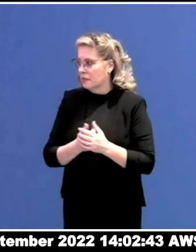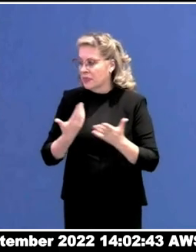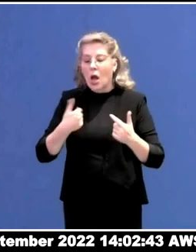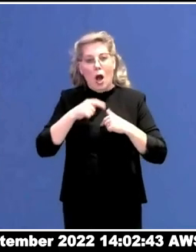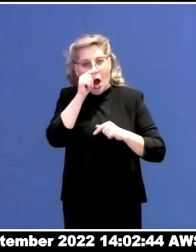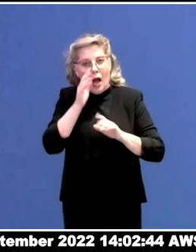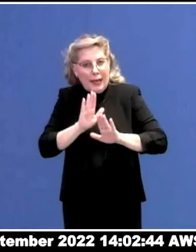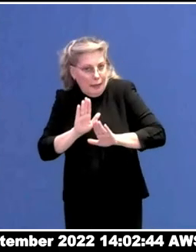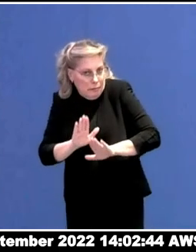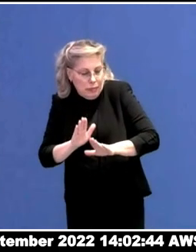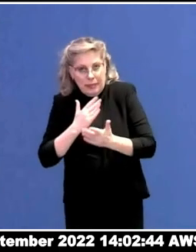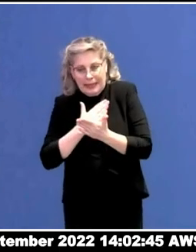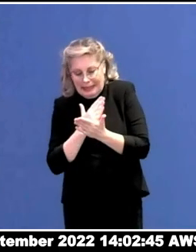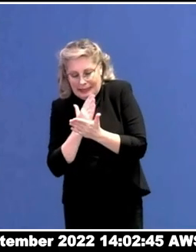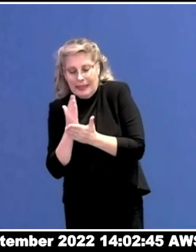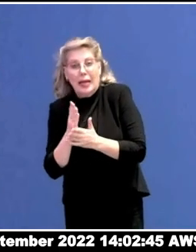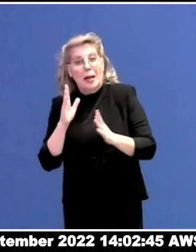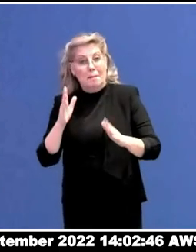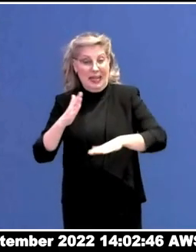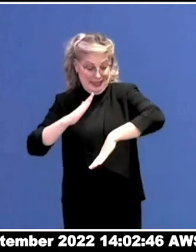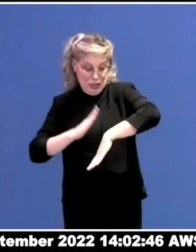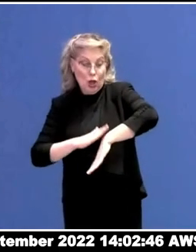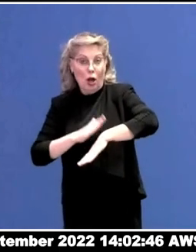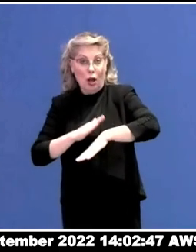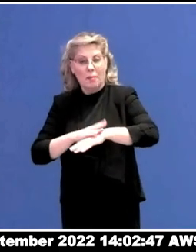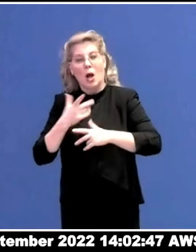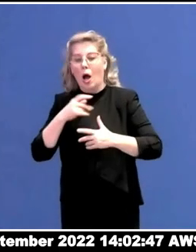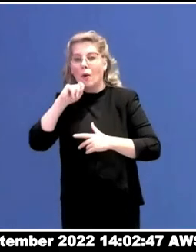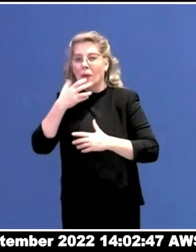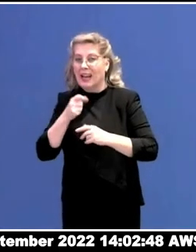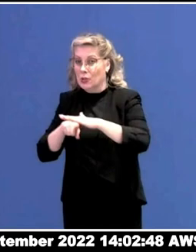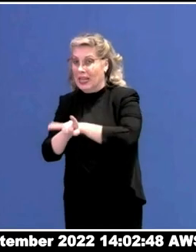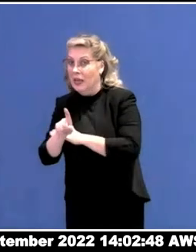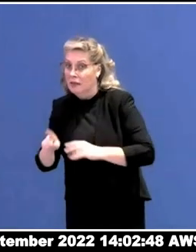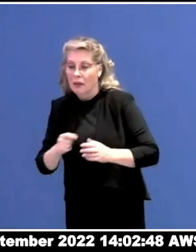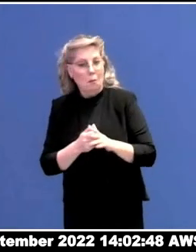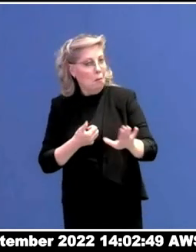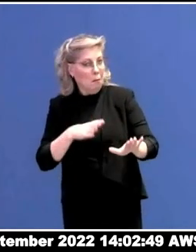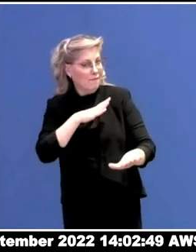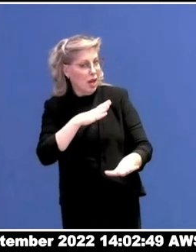When you need to leave, feel free to do so even if we are continuing.